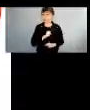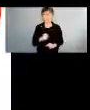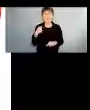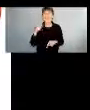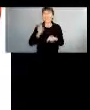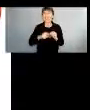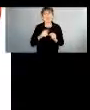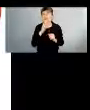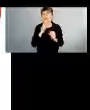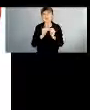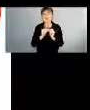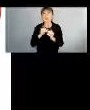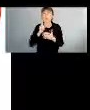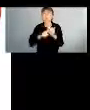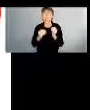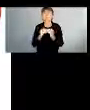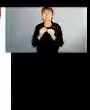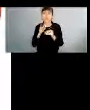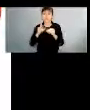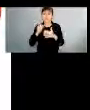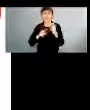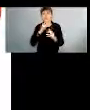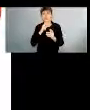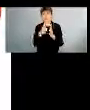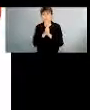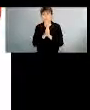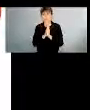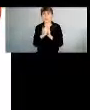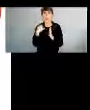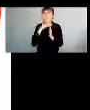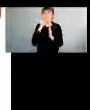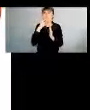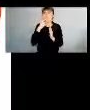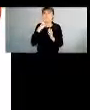than what you requested, so we also don’t suggest asking for less than what you need,